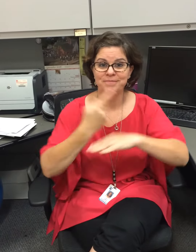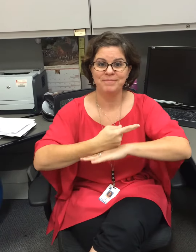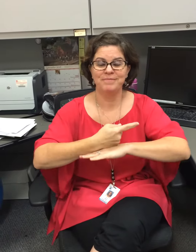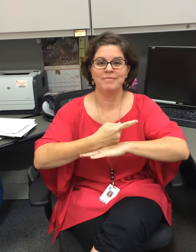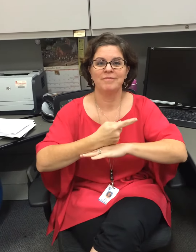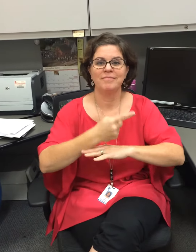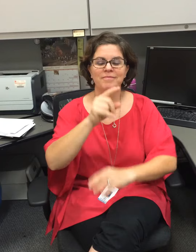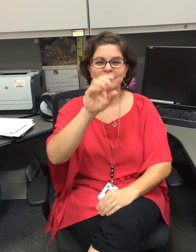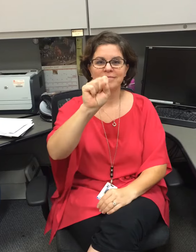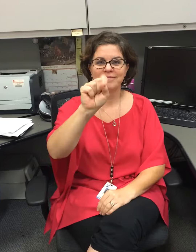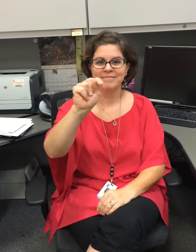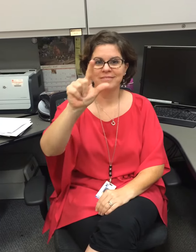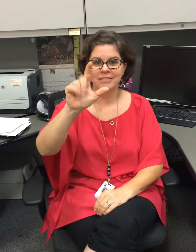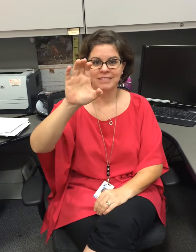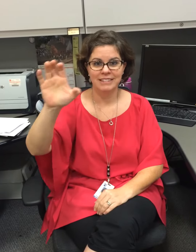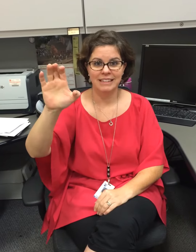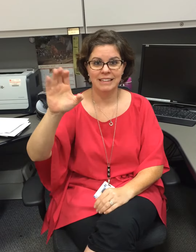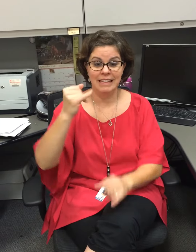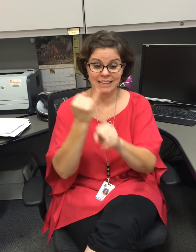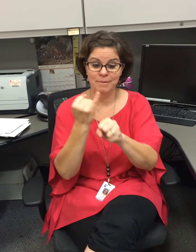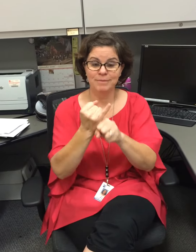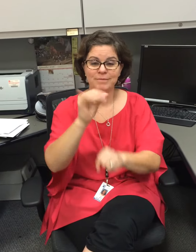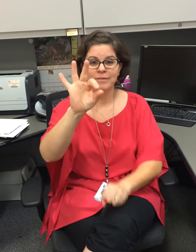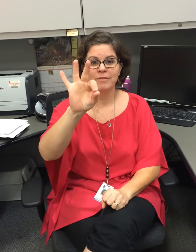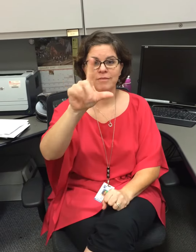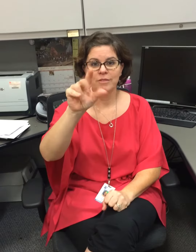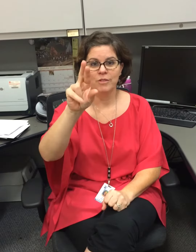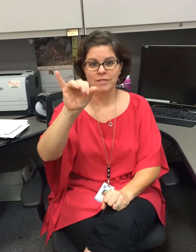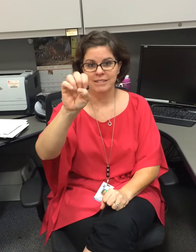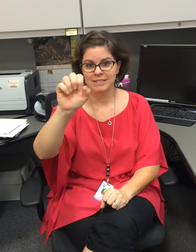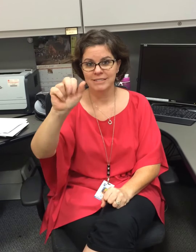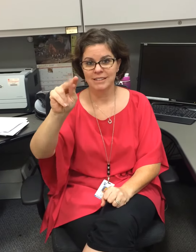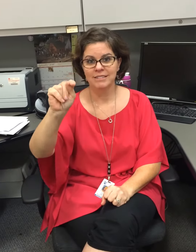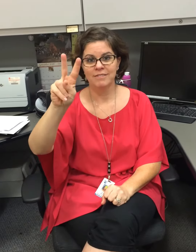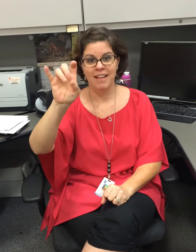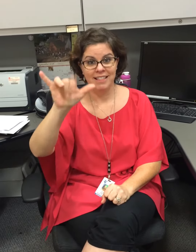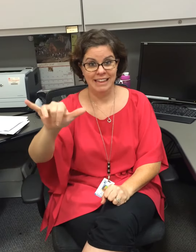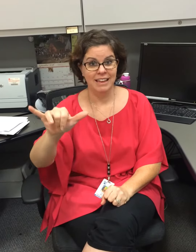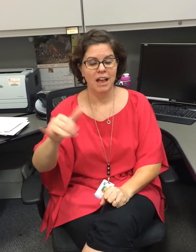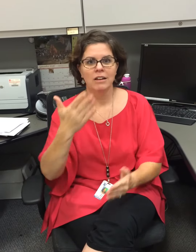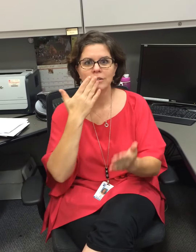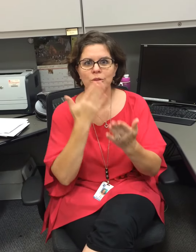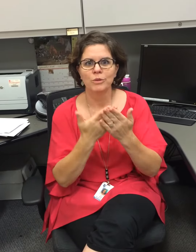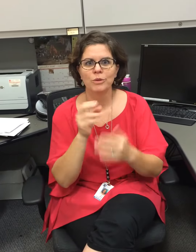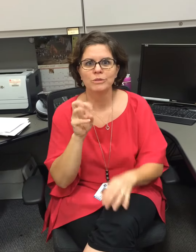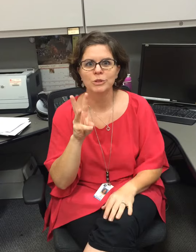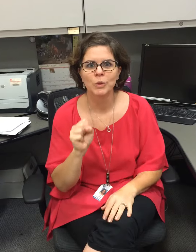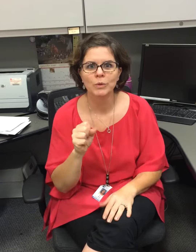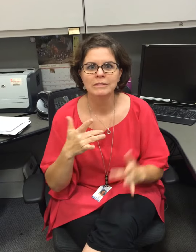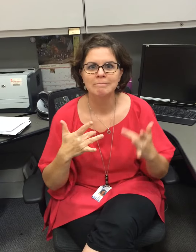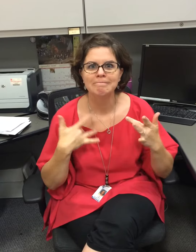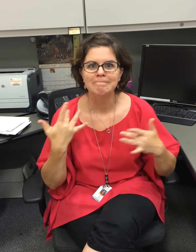Today, St. Louis Community College- Florissant Valley campus has some really good news!